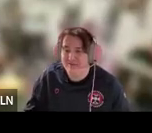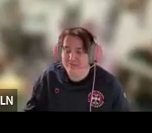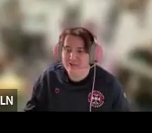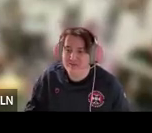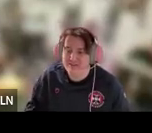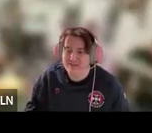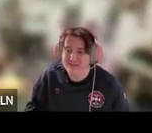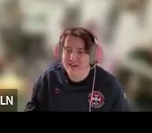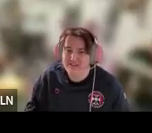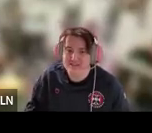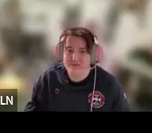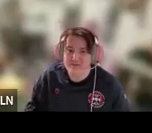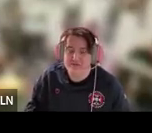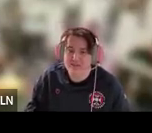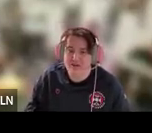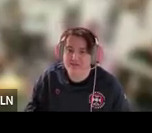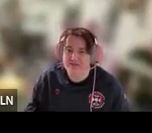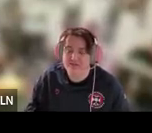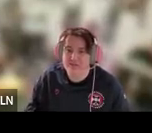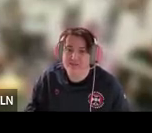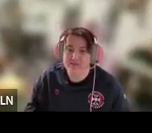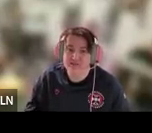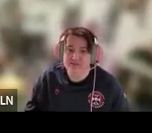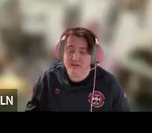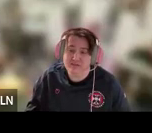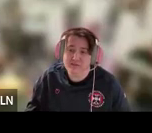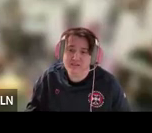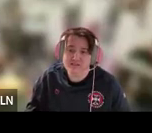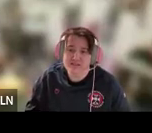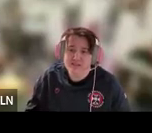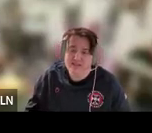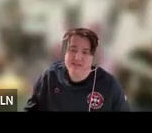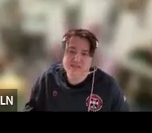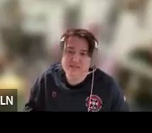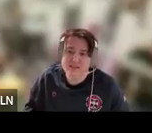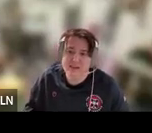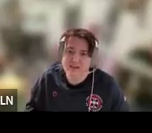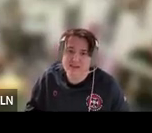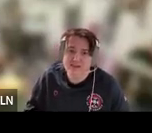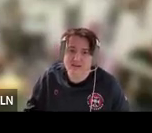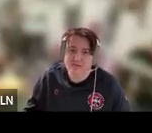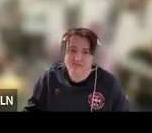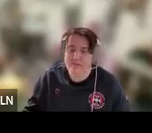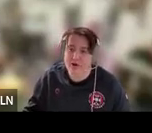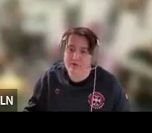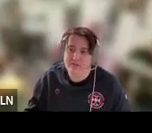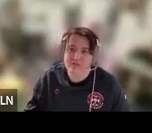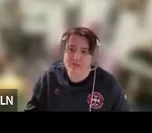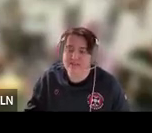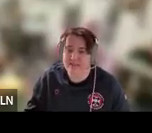One of the first things that I did was reach out to my student advice place. This is a department that was